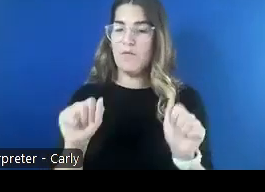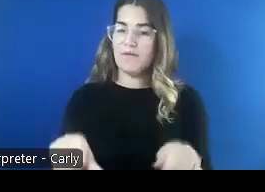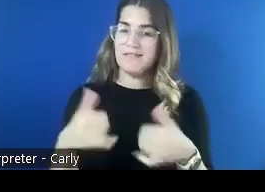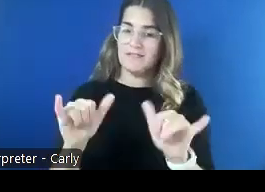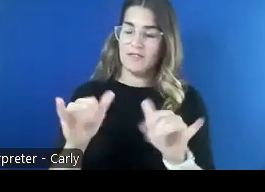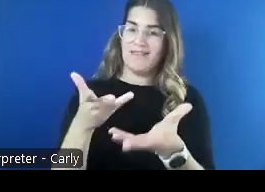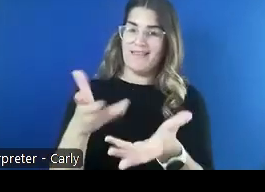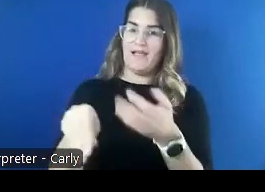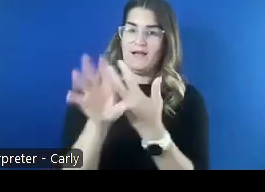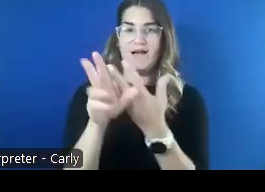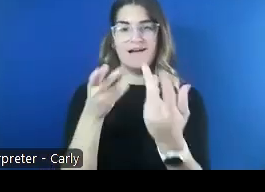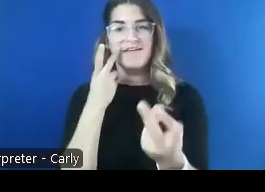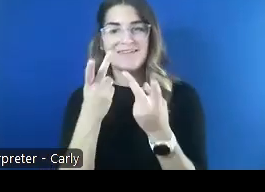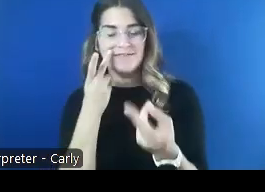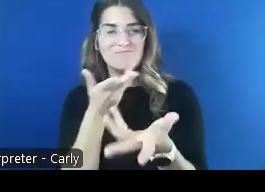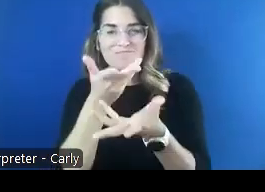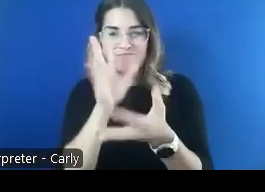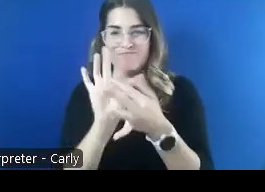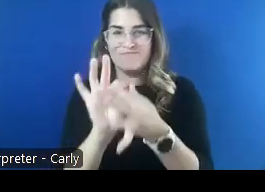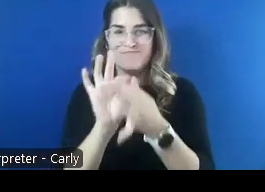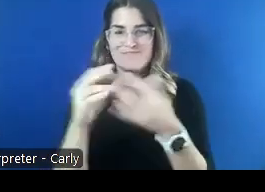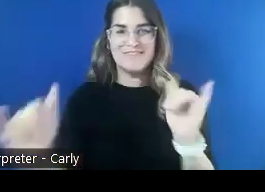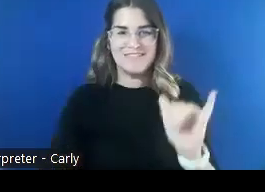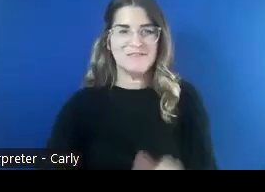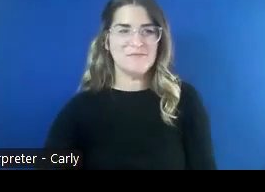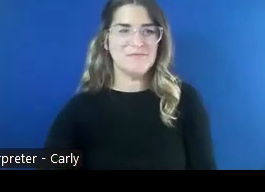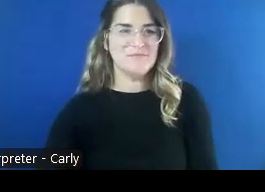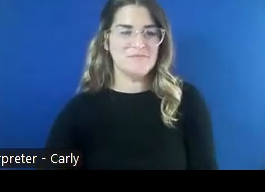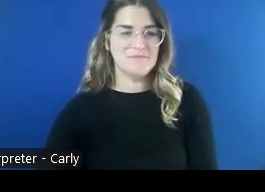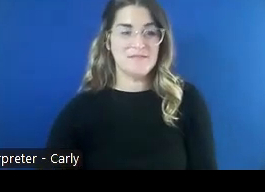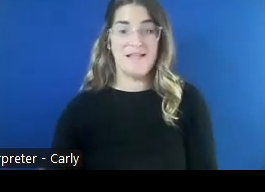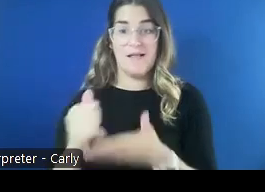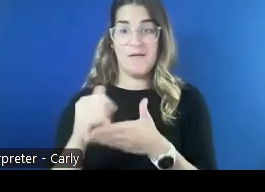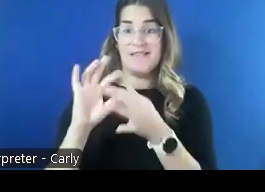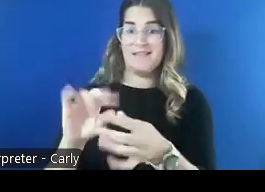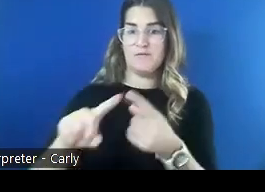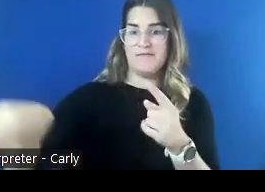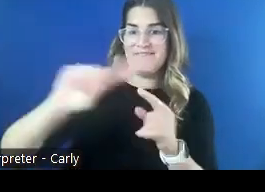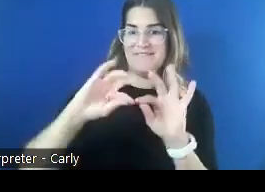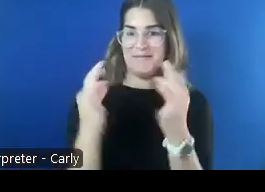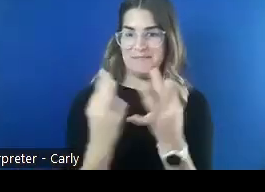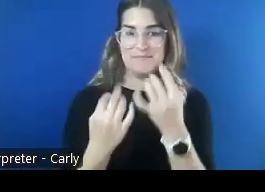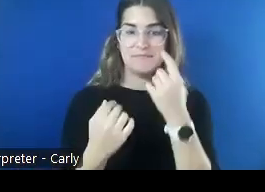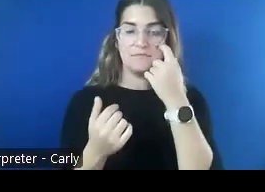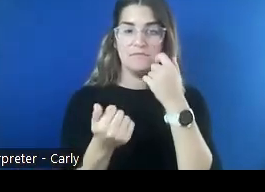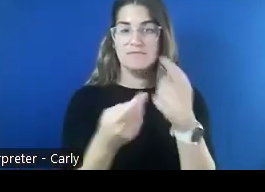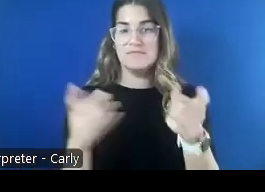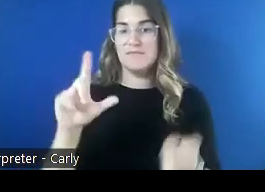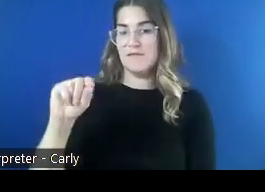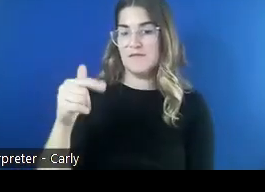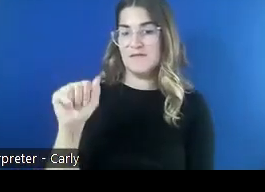us to link to that link to those families um here's a few logos of our friends funders part